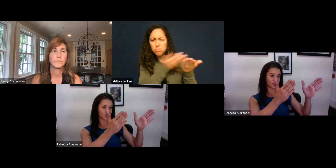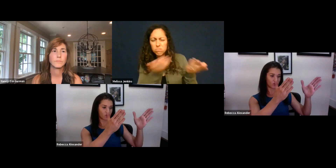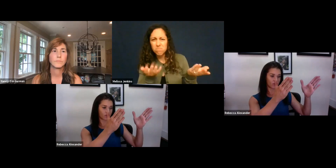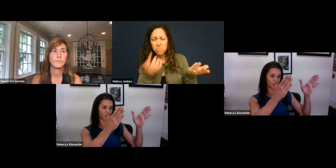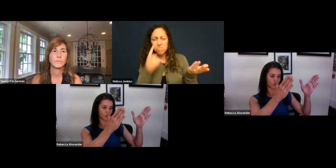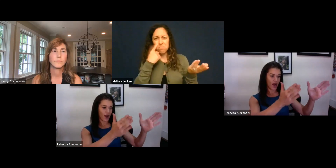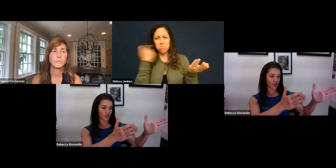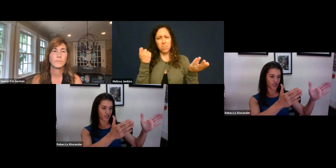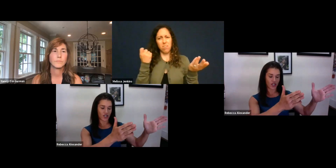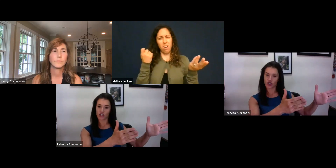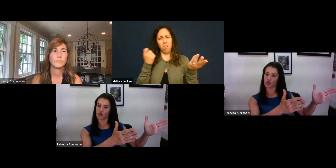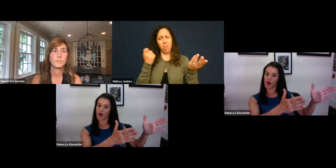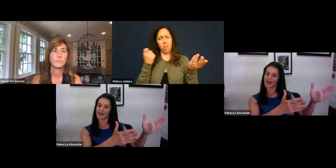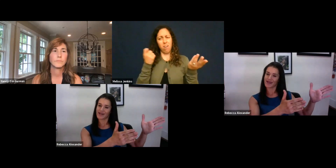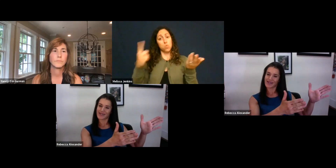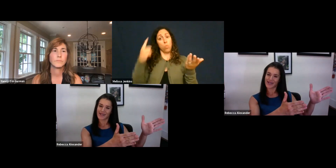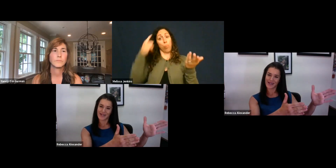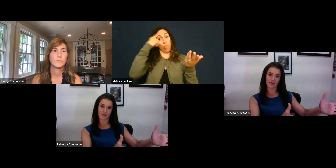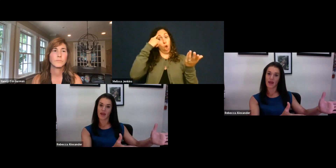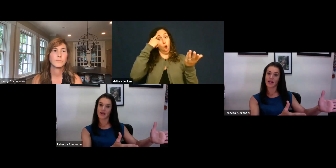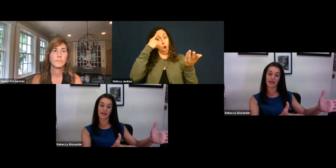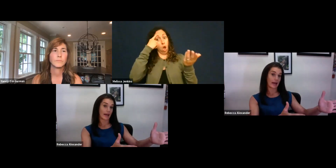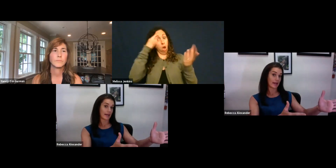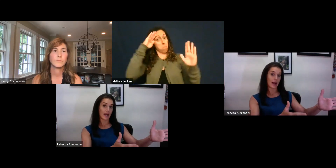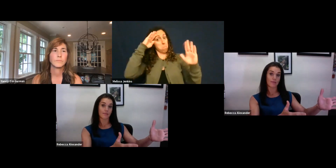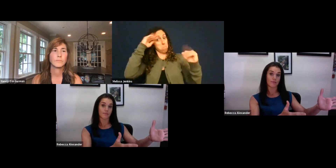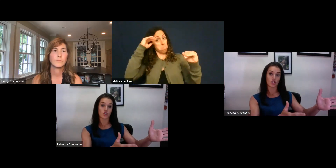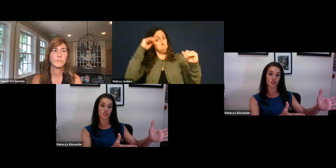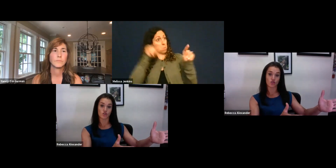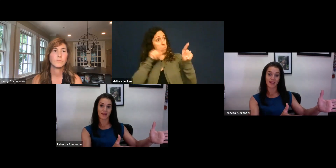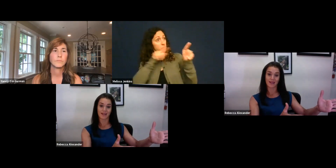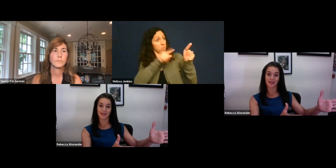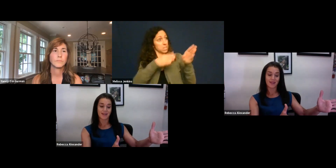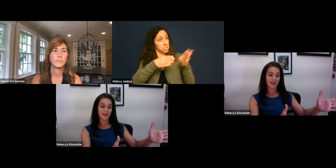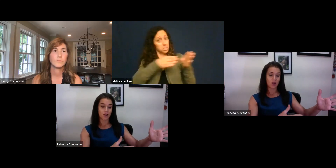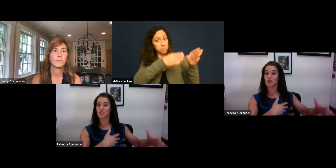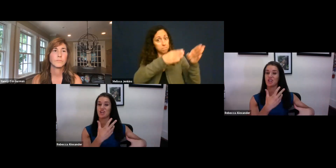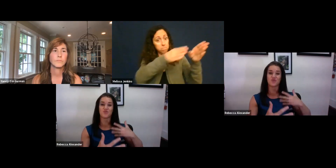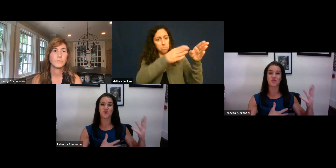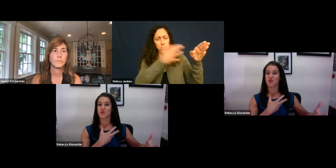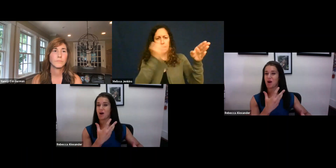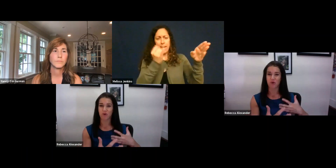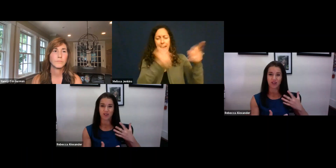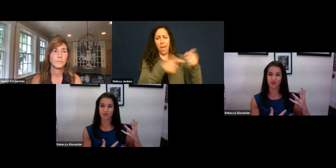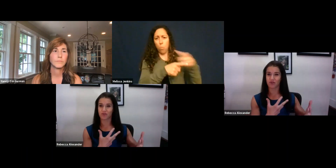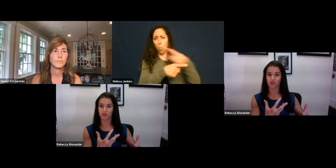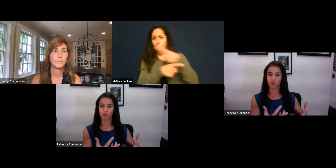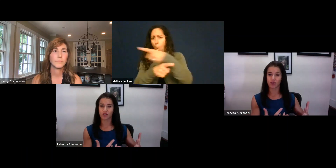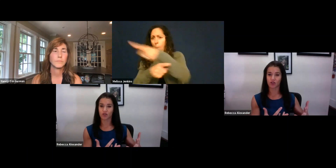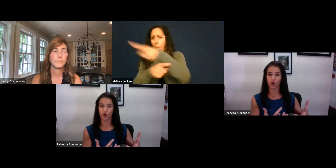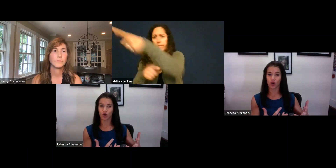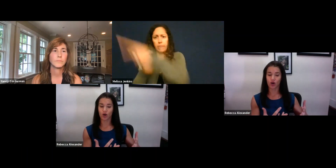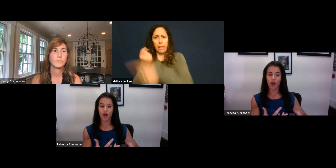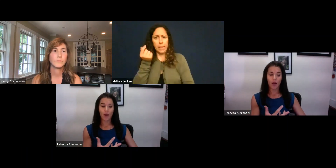in sort of the direction that you had anticipated, I'm assuming. And I wish I knew more about what sort of those plans were.